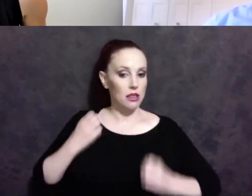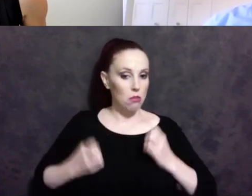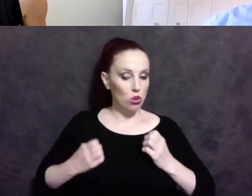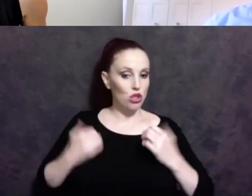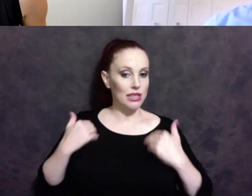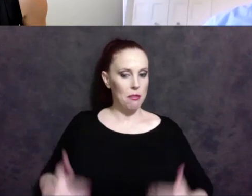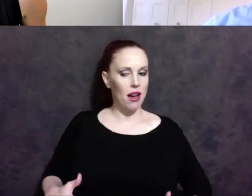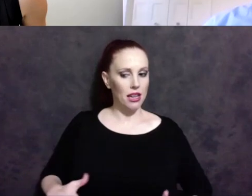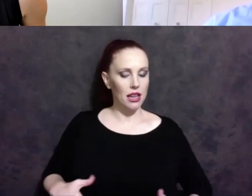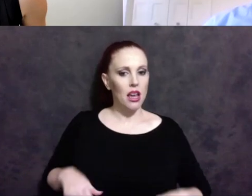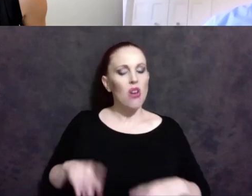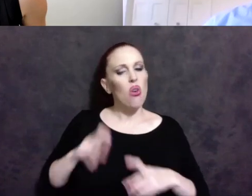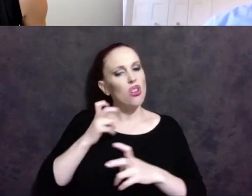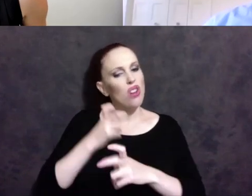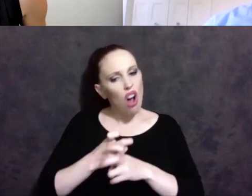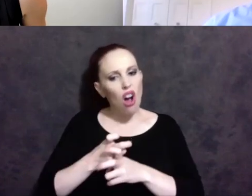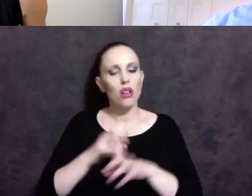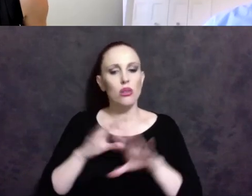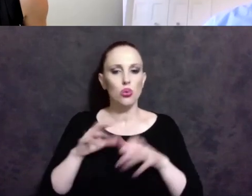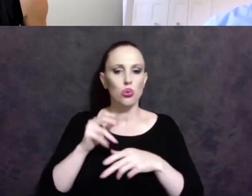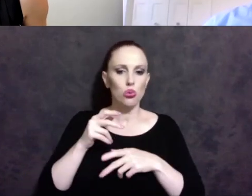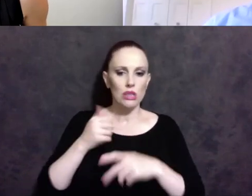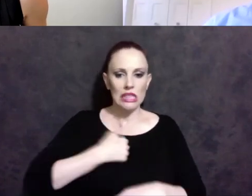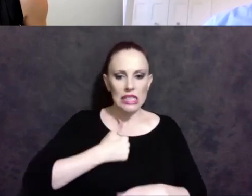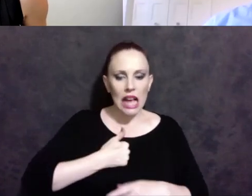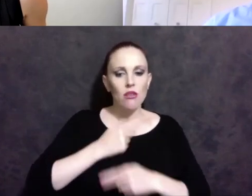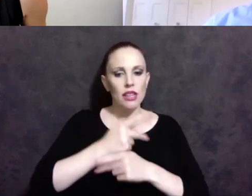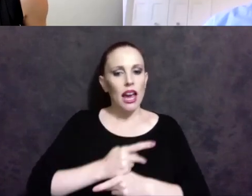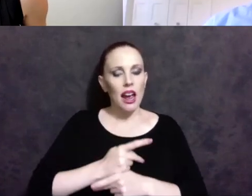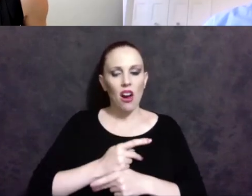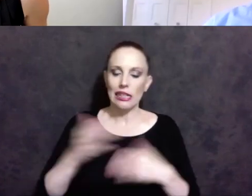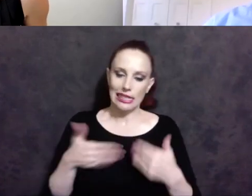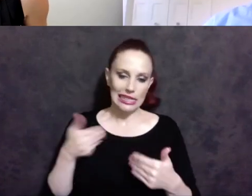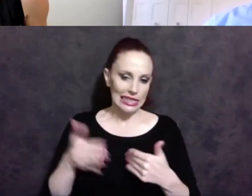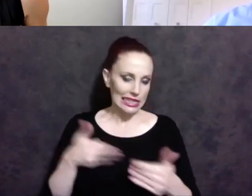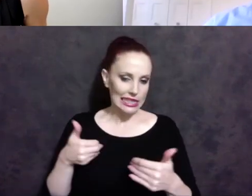engage in self care and it is easy to do self harm and if you can lose that connection to